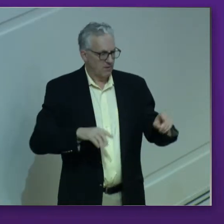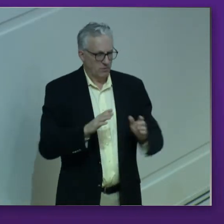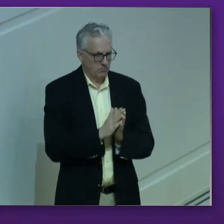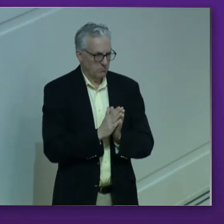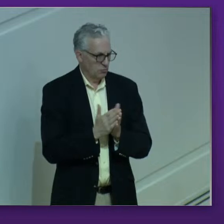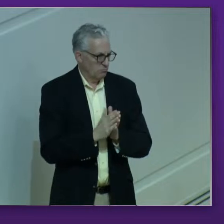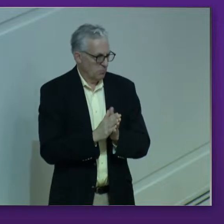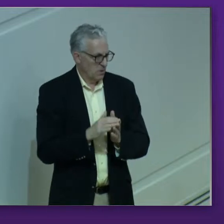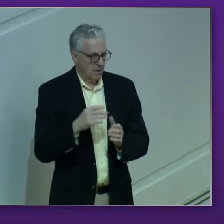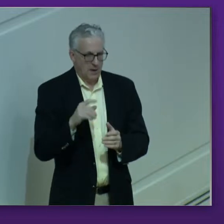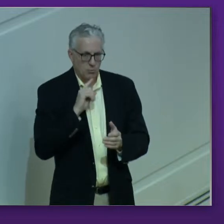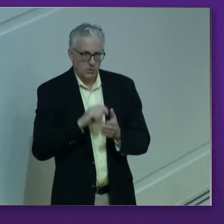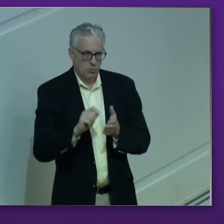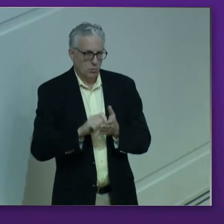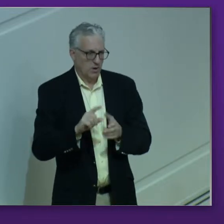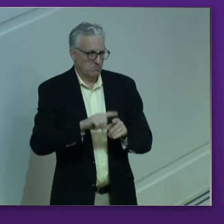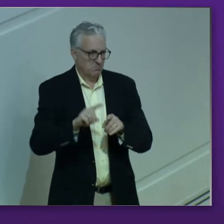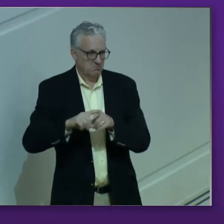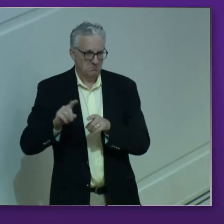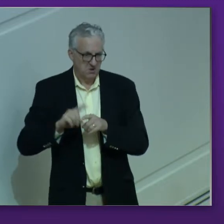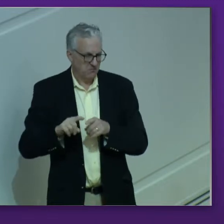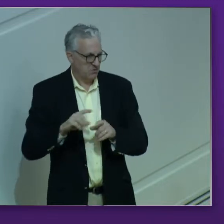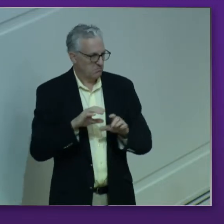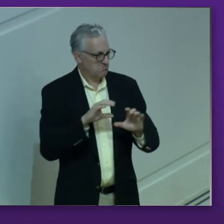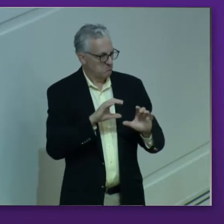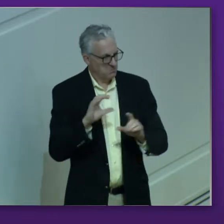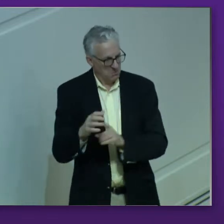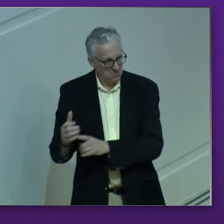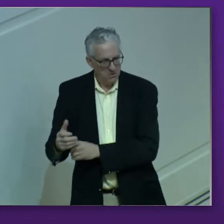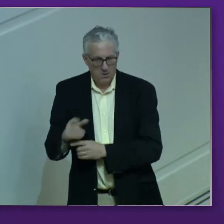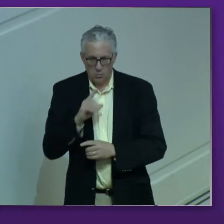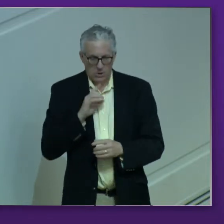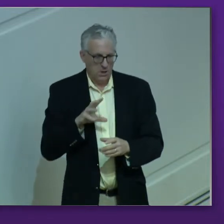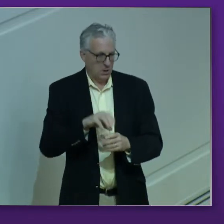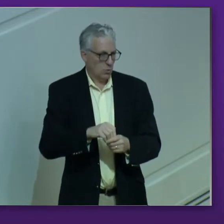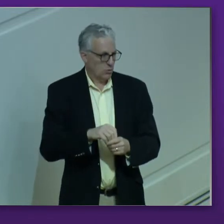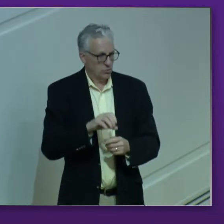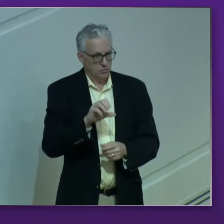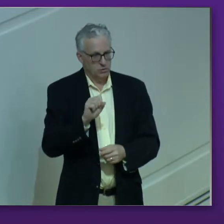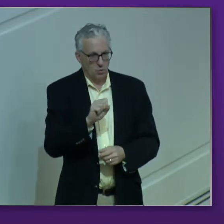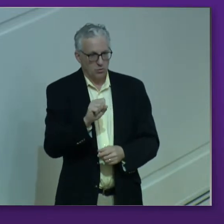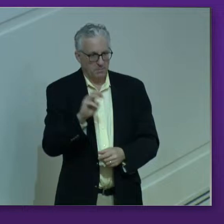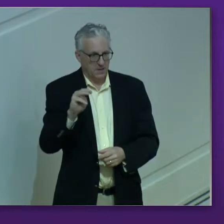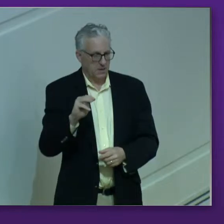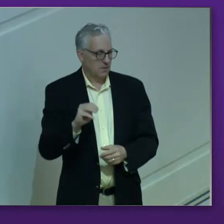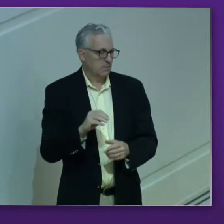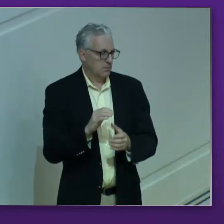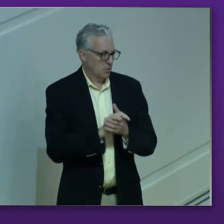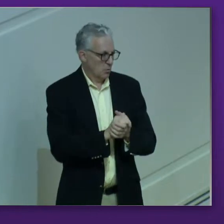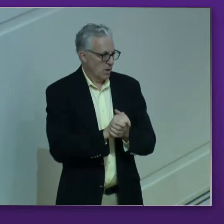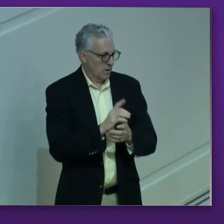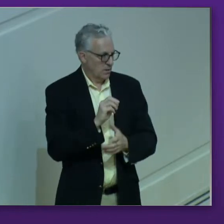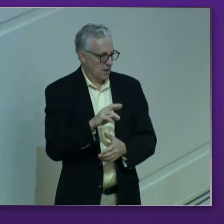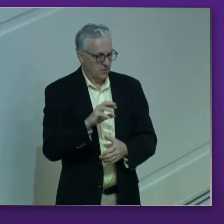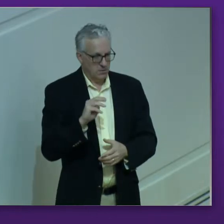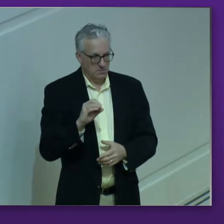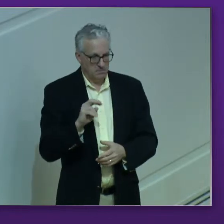RELEVANT LITERATURE AND FOSTERS RIGOROUS DISCUSSIONS. THE PERSONAL REFLECTION AND